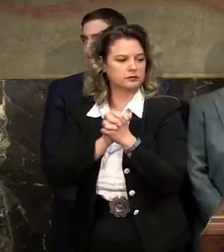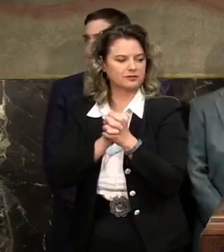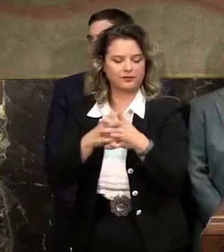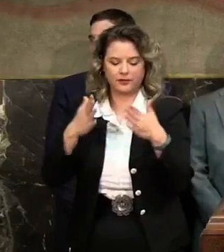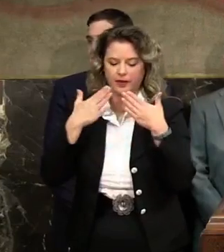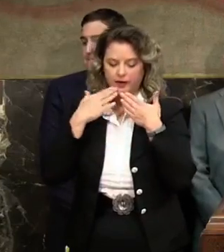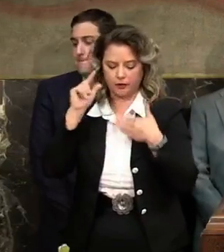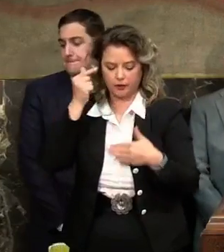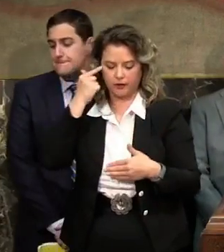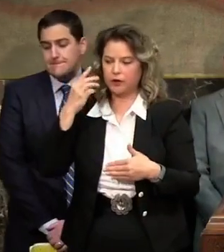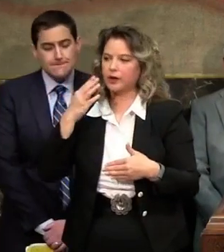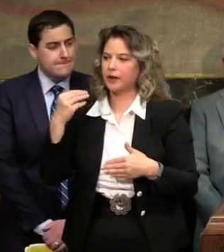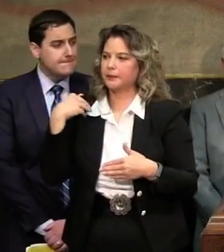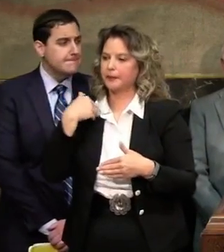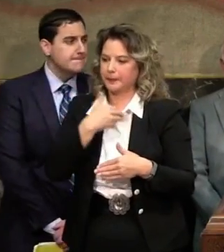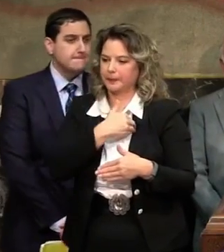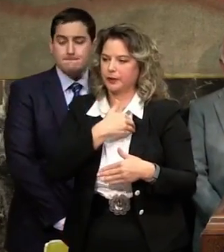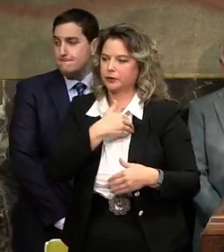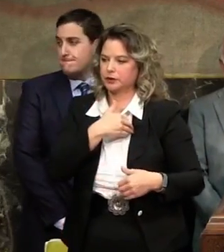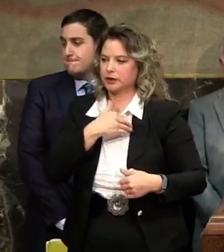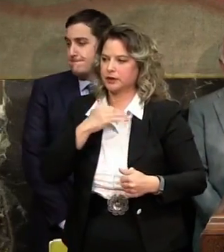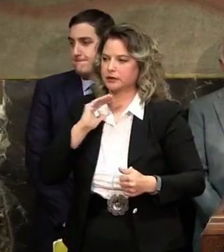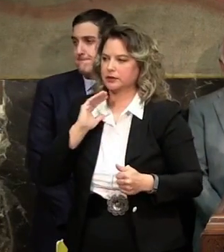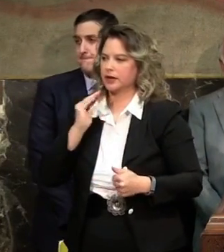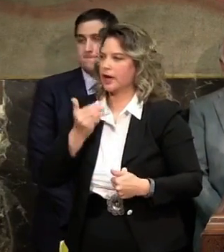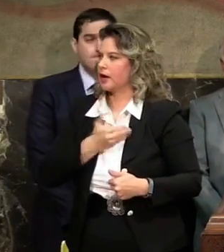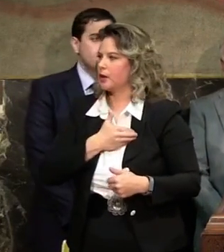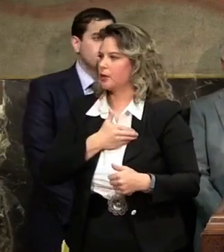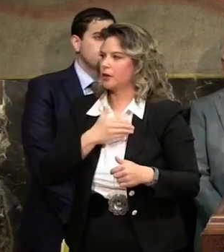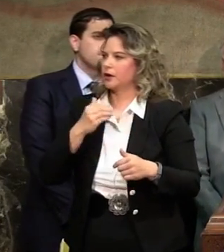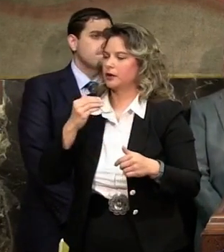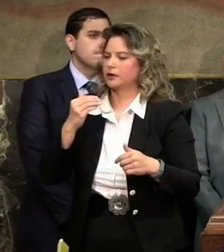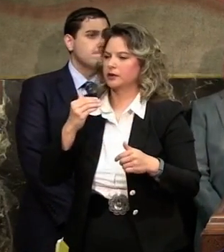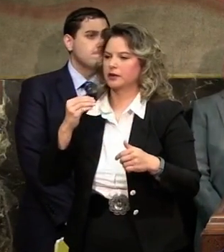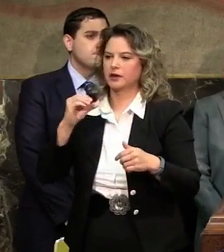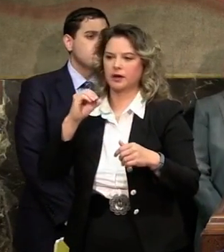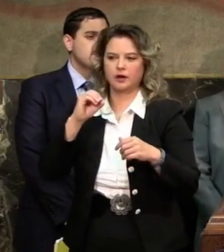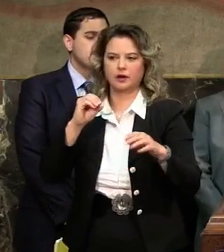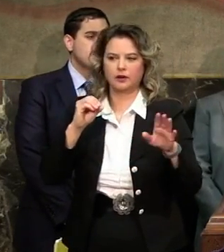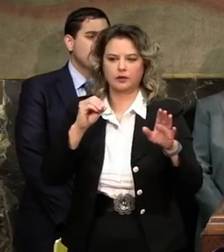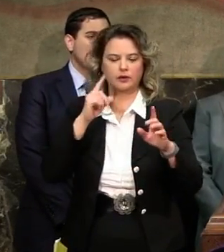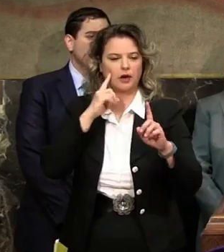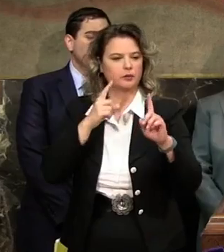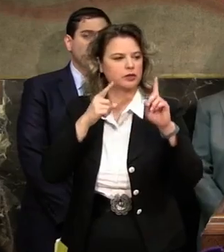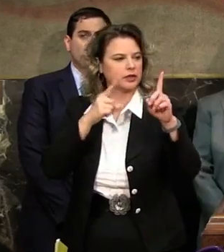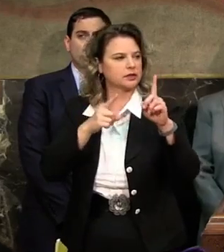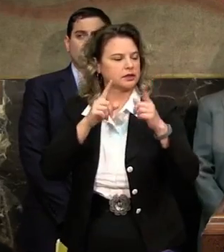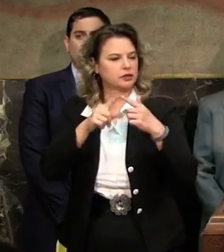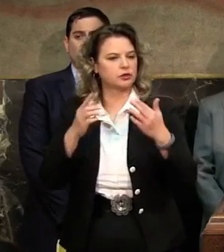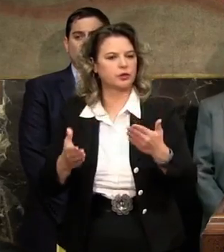governor and members our objective as members of the task force was to recommend systemic changes to the